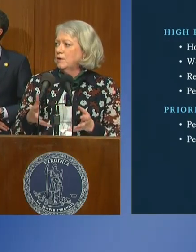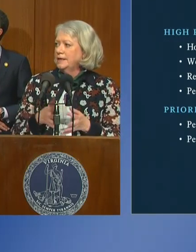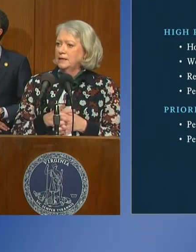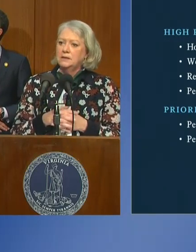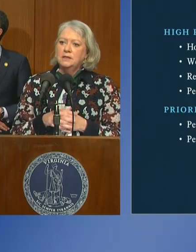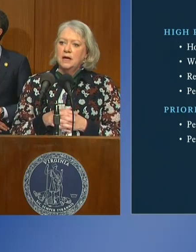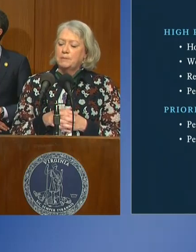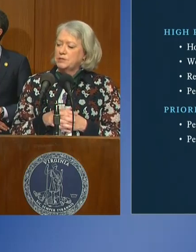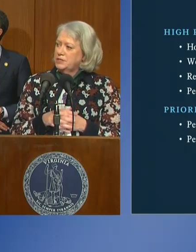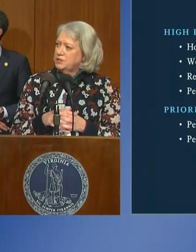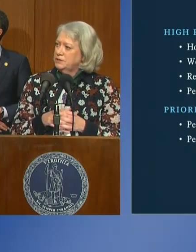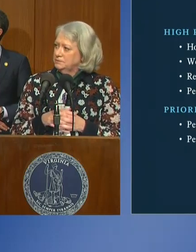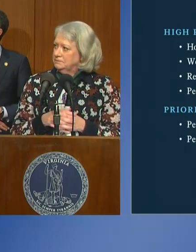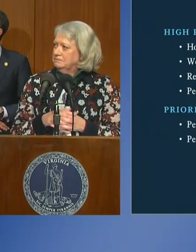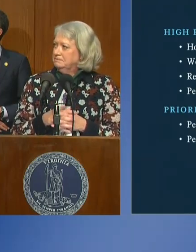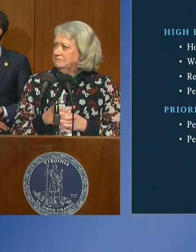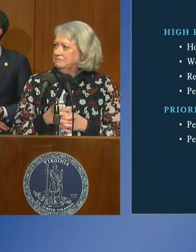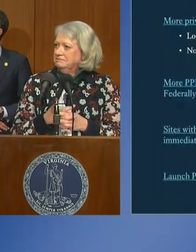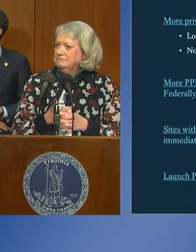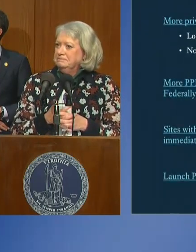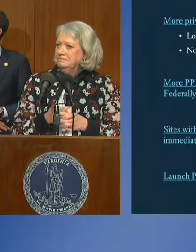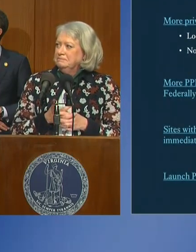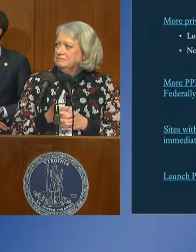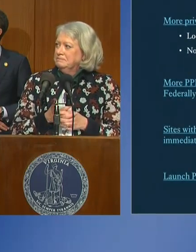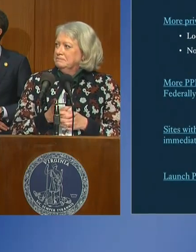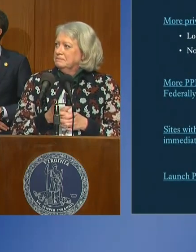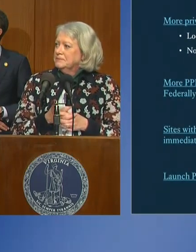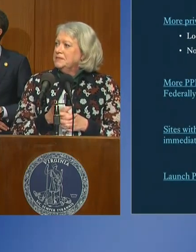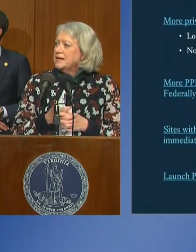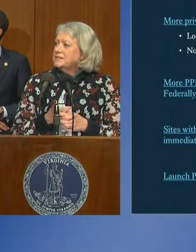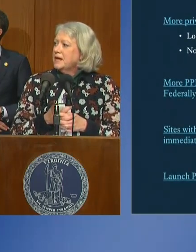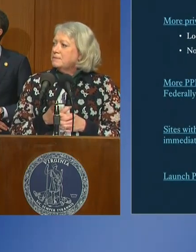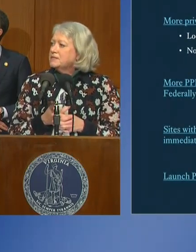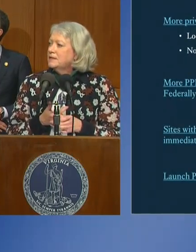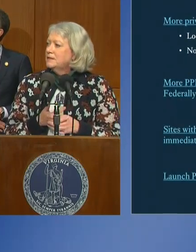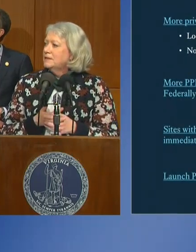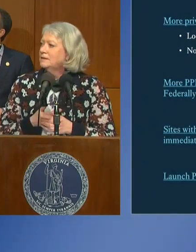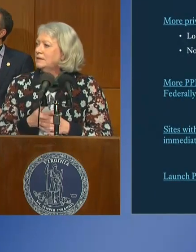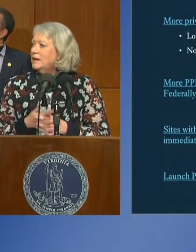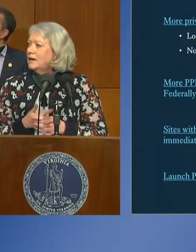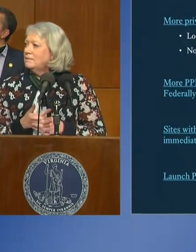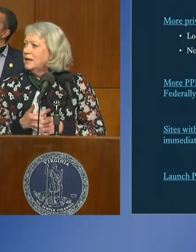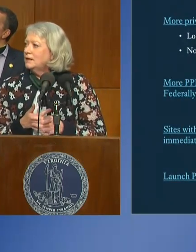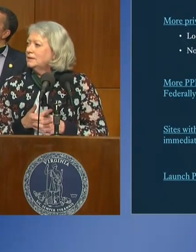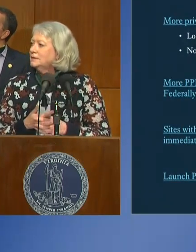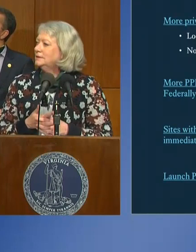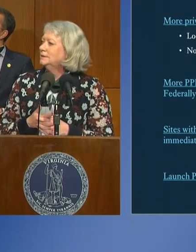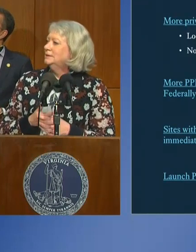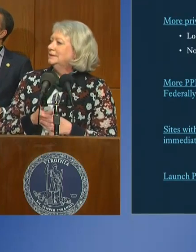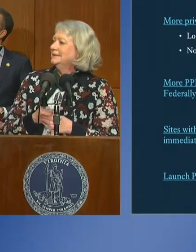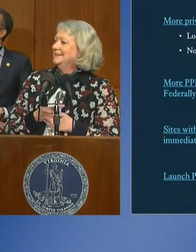CONTACT WITH SOMEONE WHO IS OR IS VERY HIGH RISK AND IS